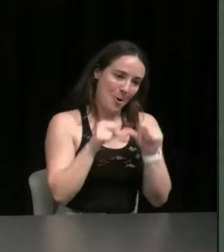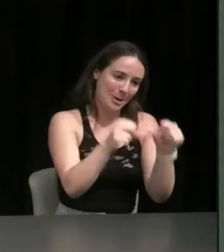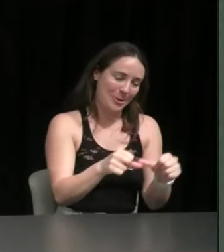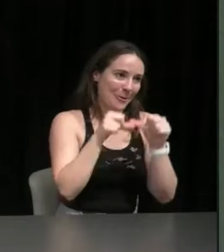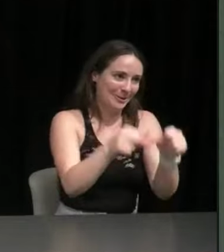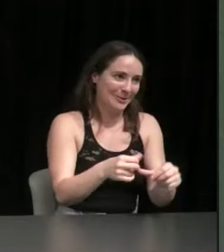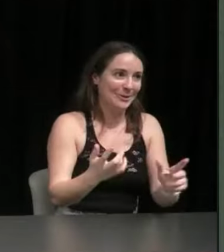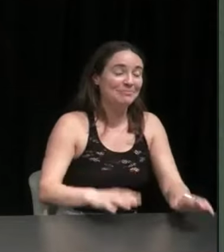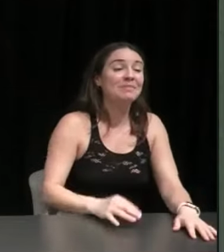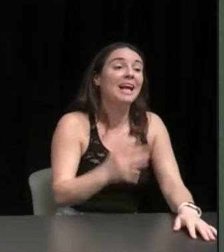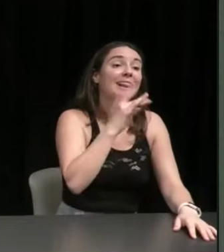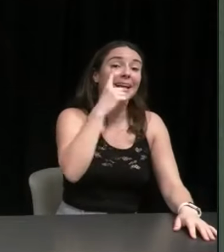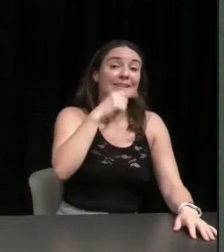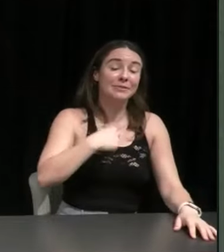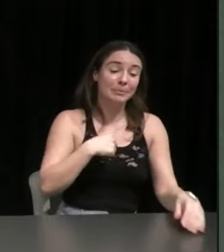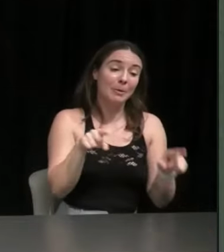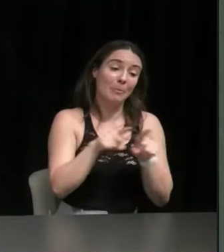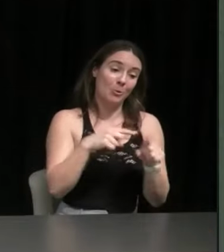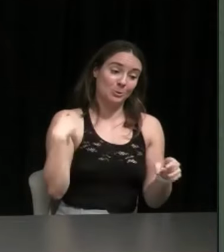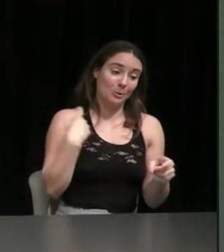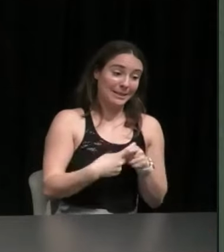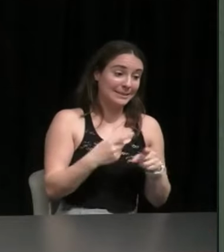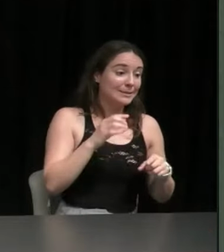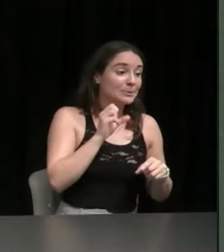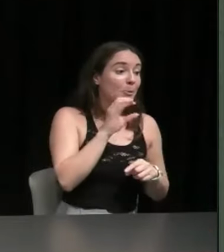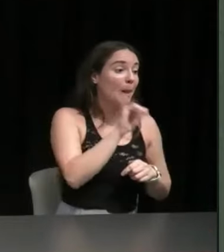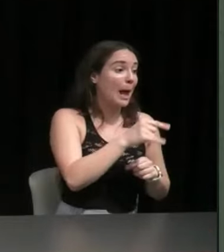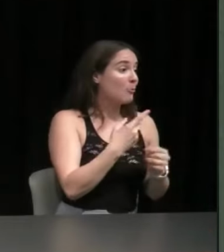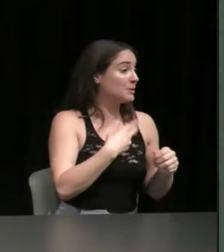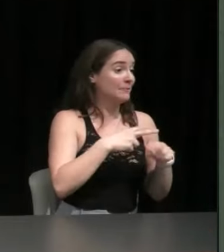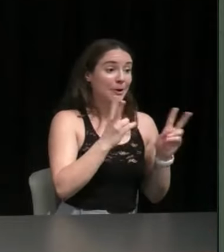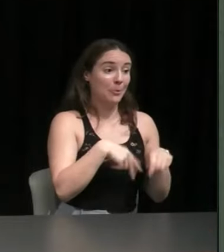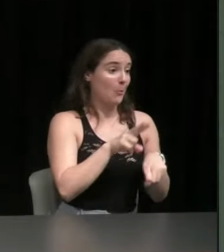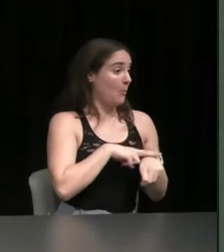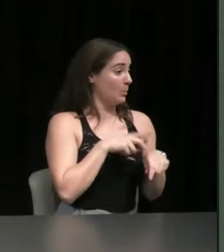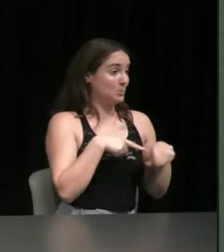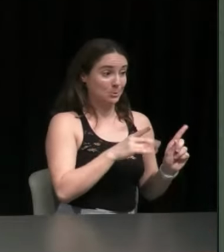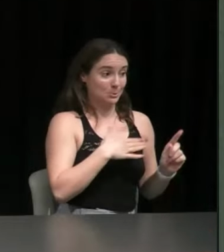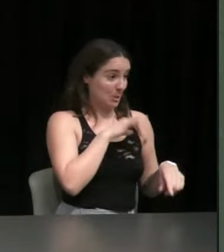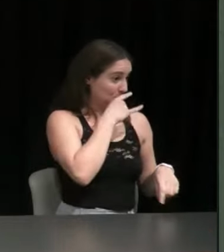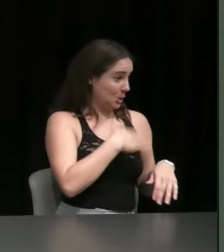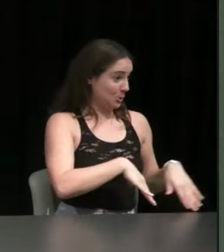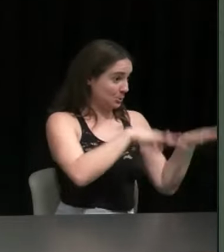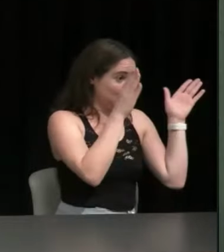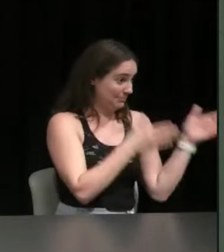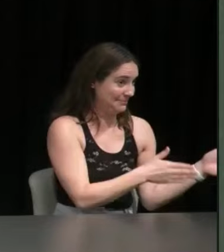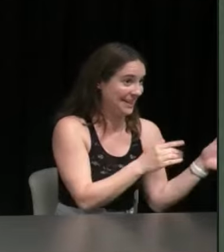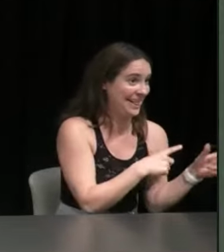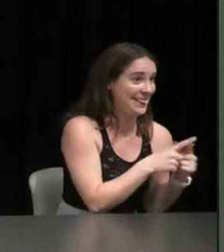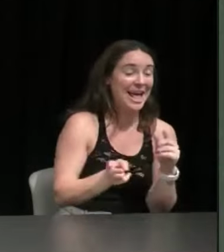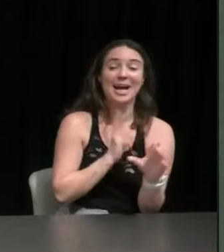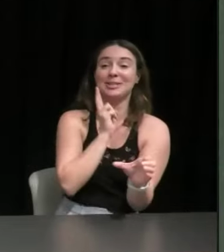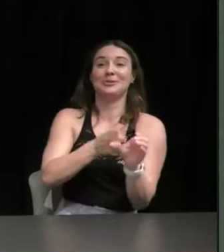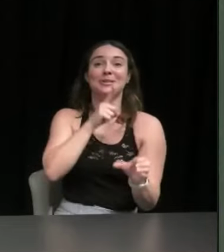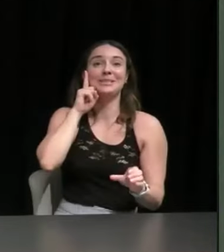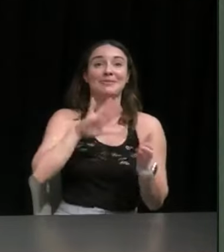you do you know what happened and then you have to fill someone in and so uh it's very